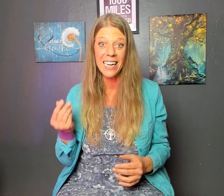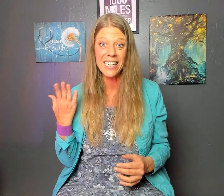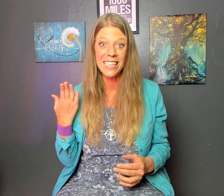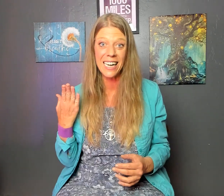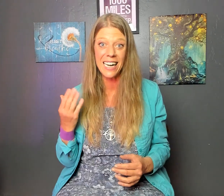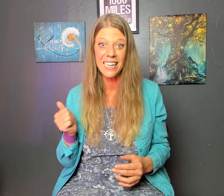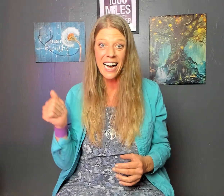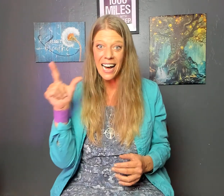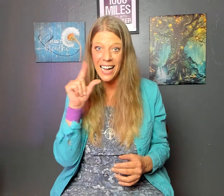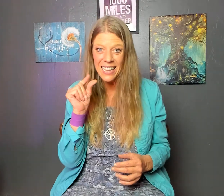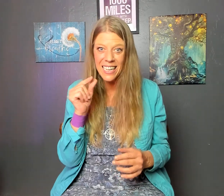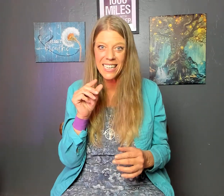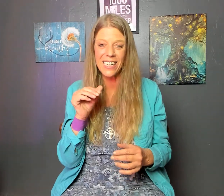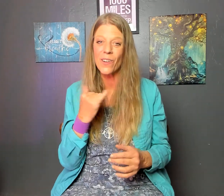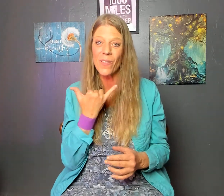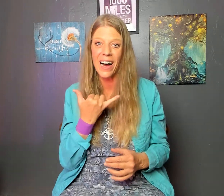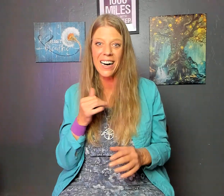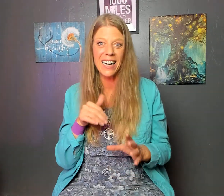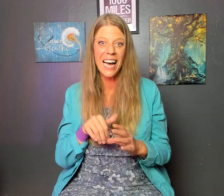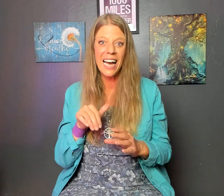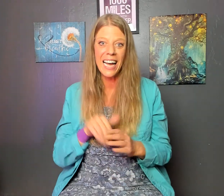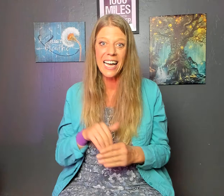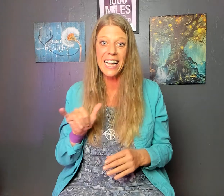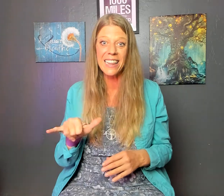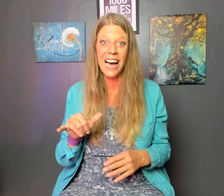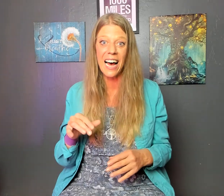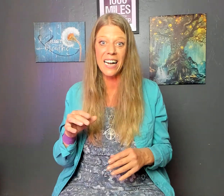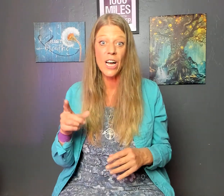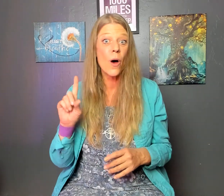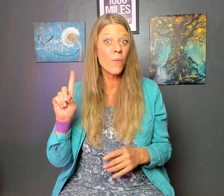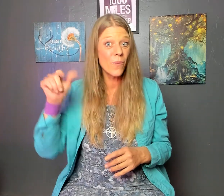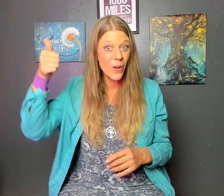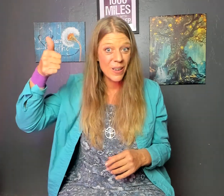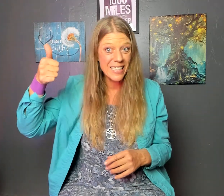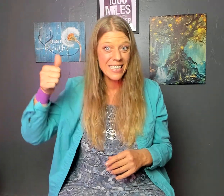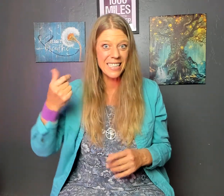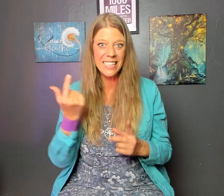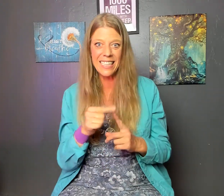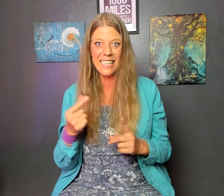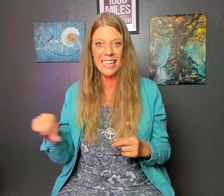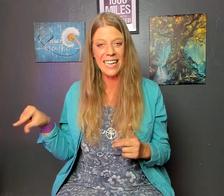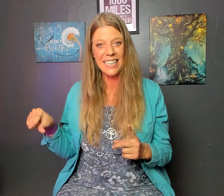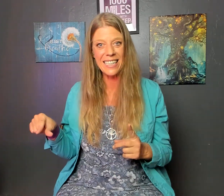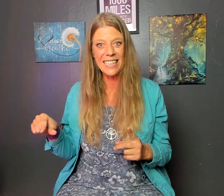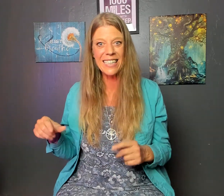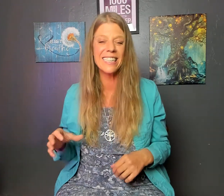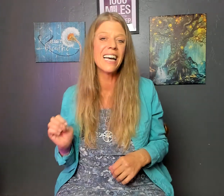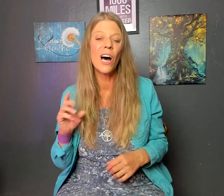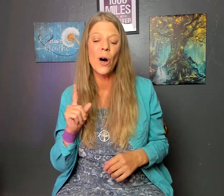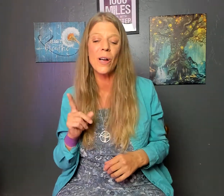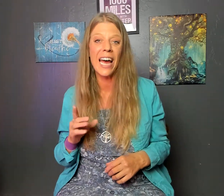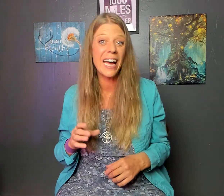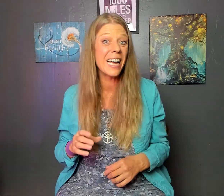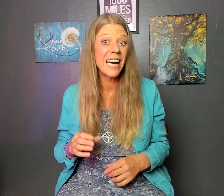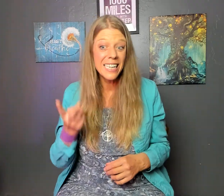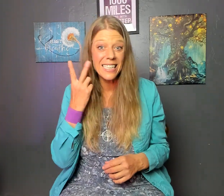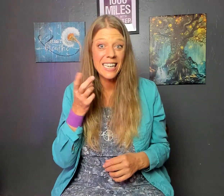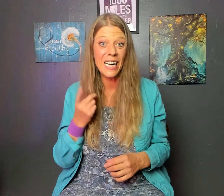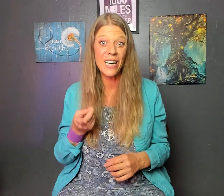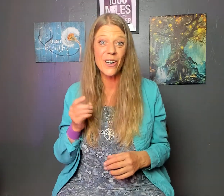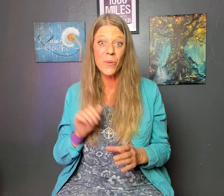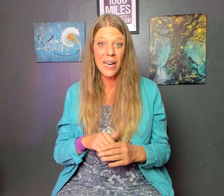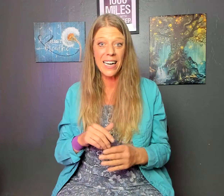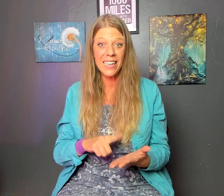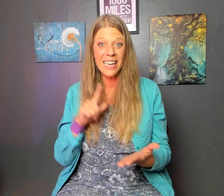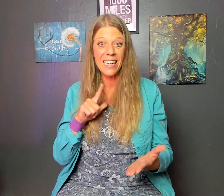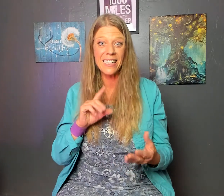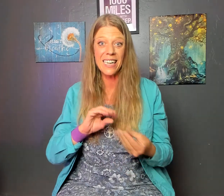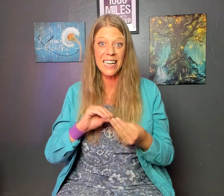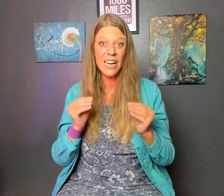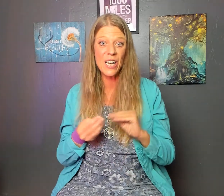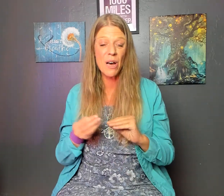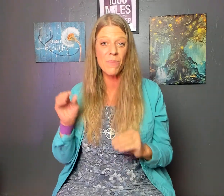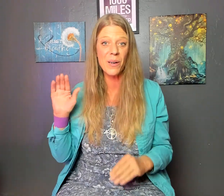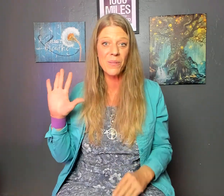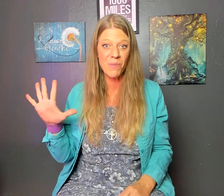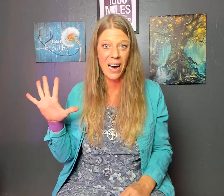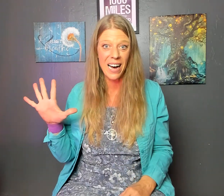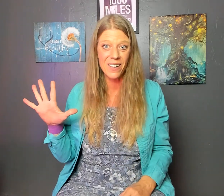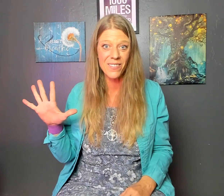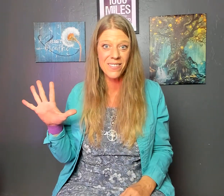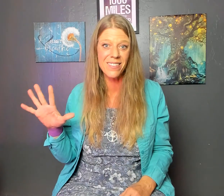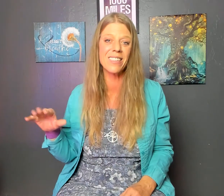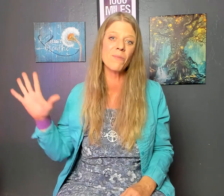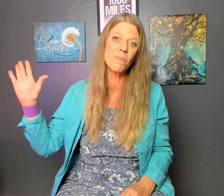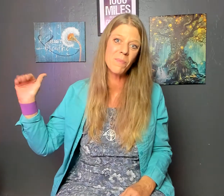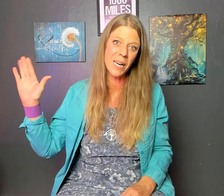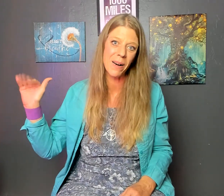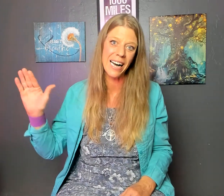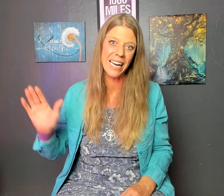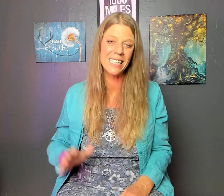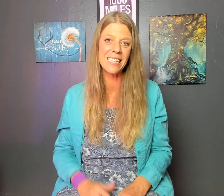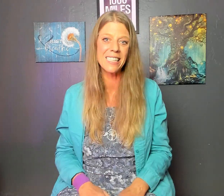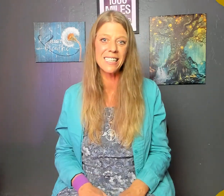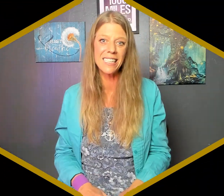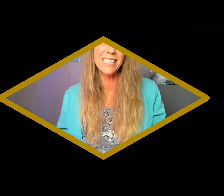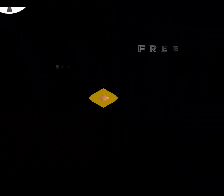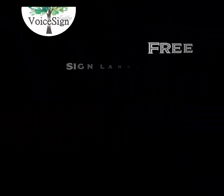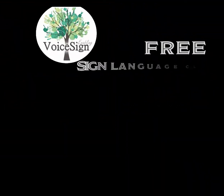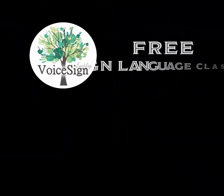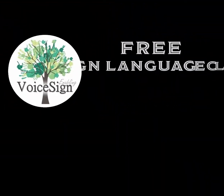OK, see you in Lesson #05. Bye-bye!